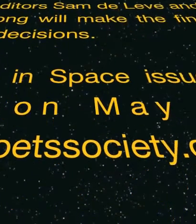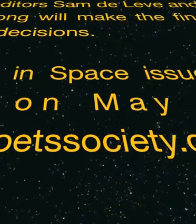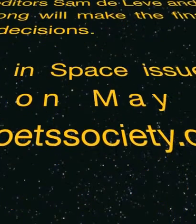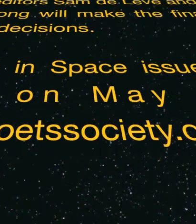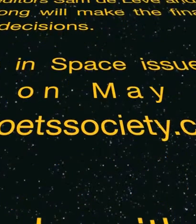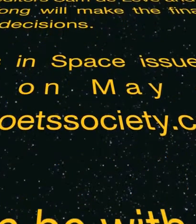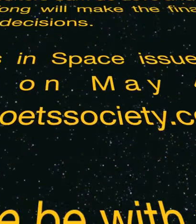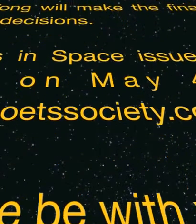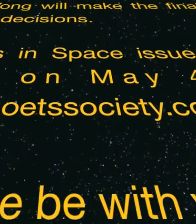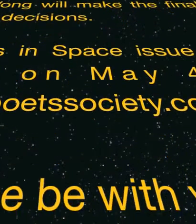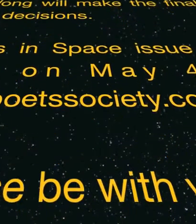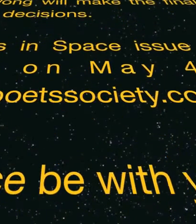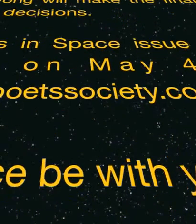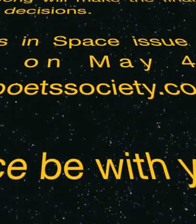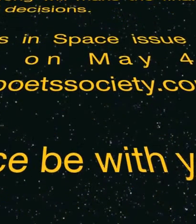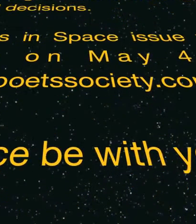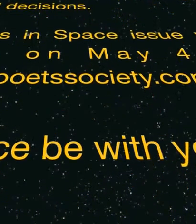at www.deafpoetssociety.com.